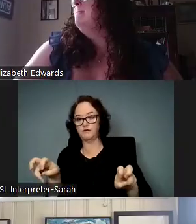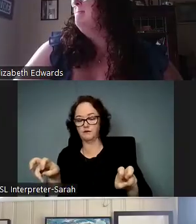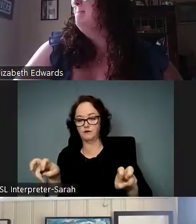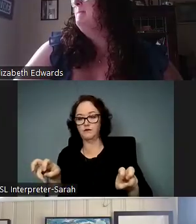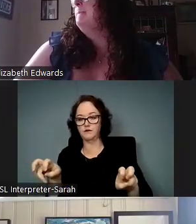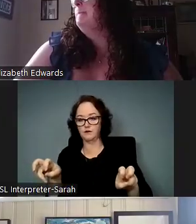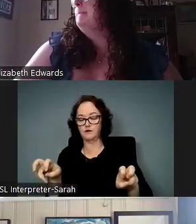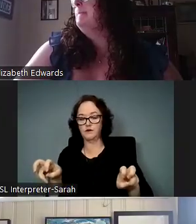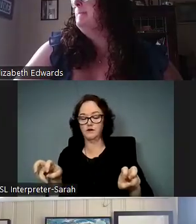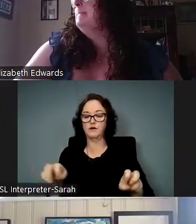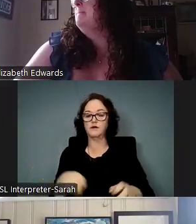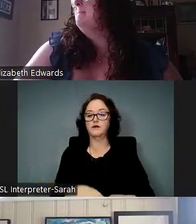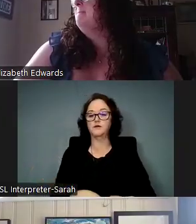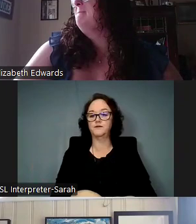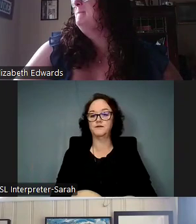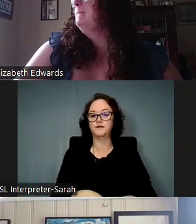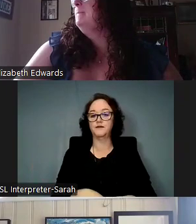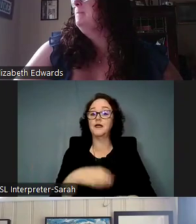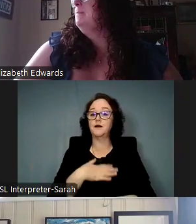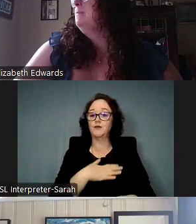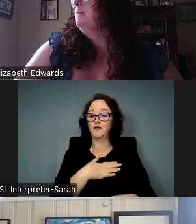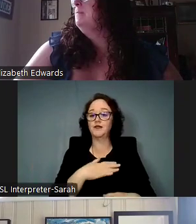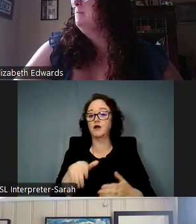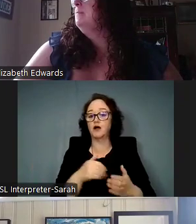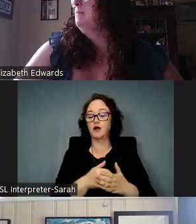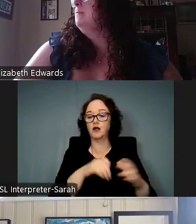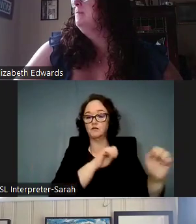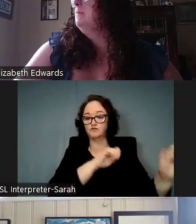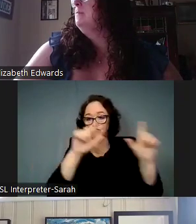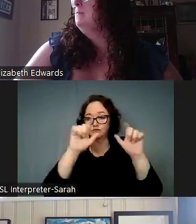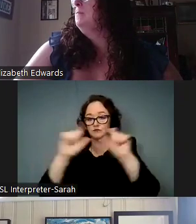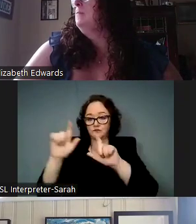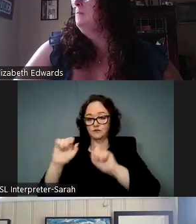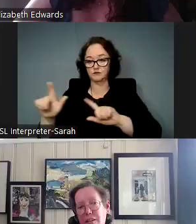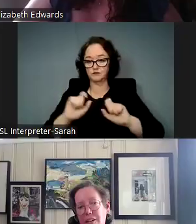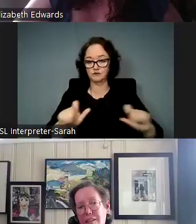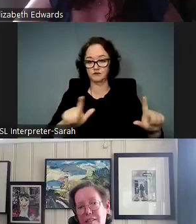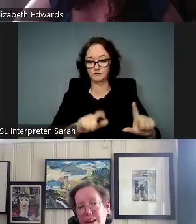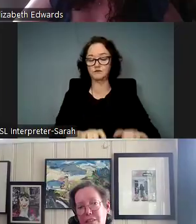folks to come on screen, and I'm actually going to take this